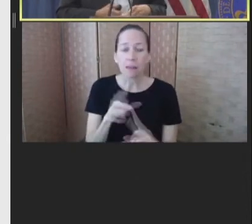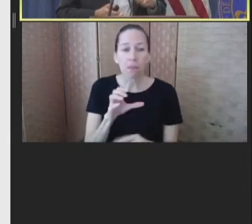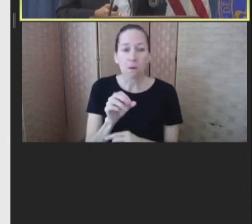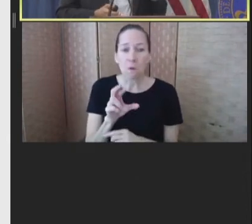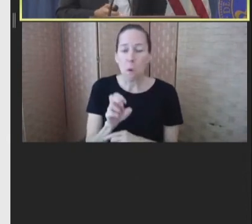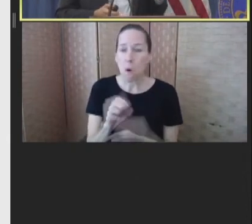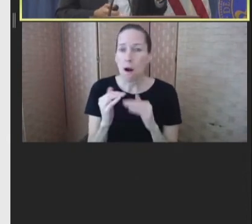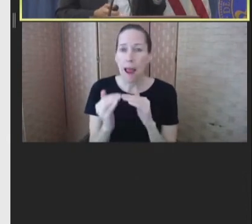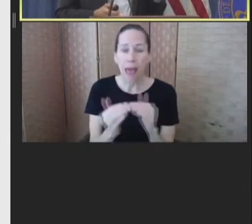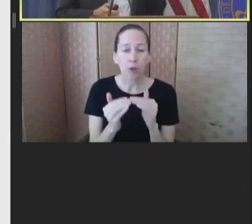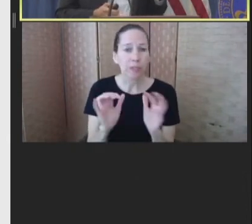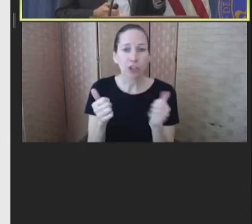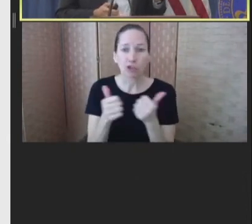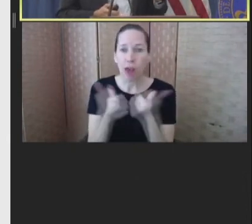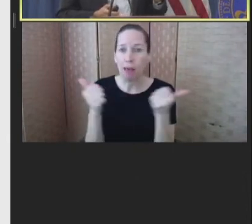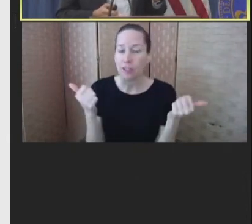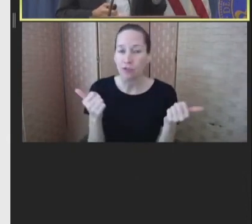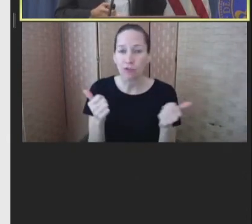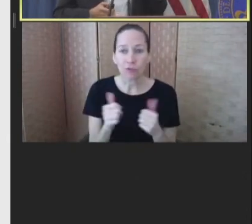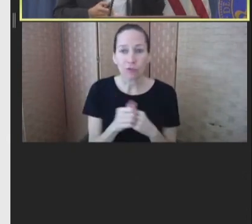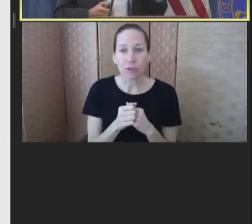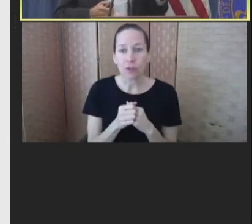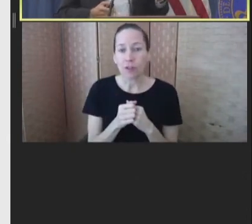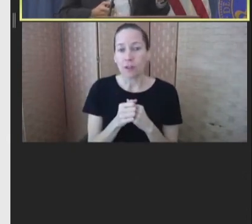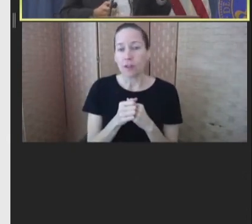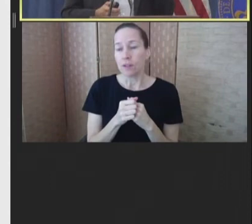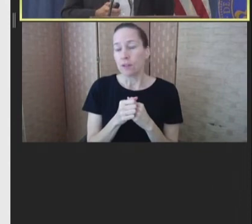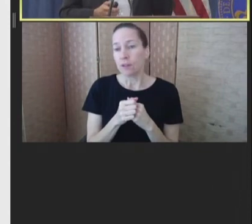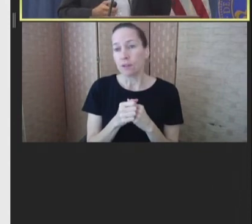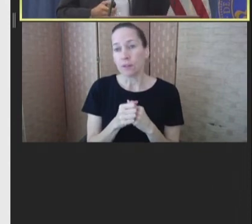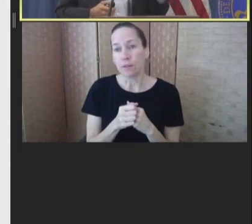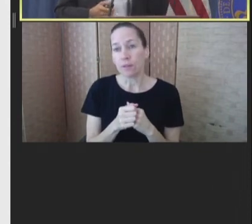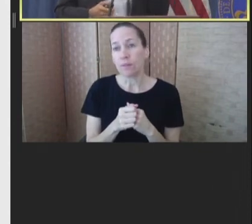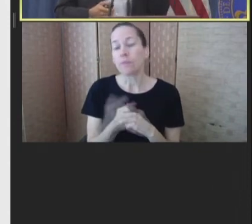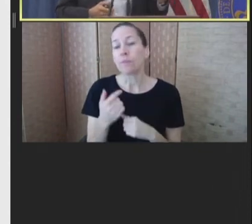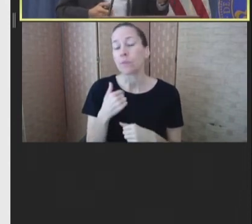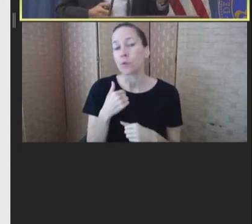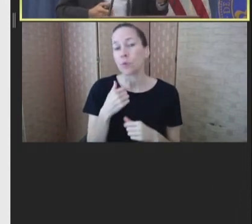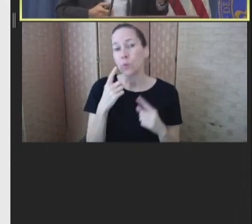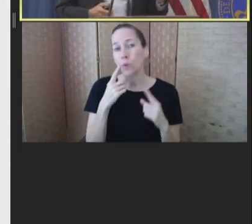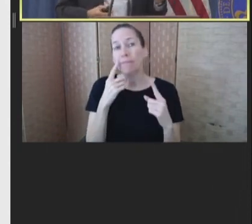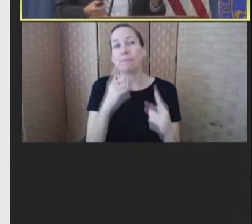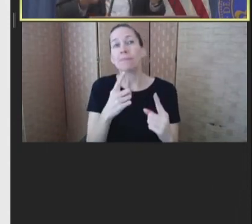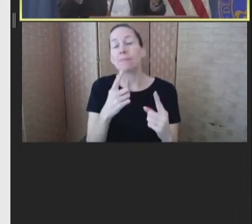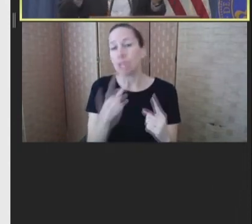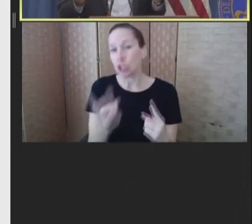is we're dealing simultaneously in two domains. One is establishing trust and the other is